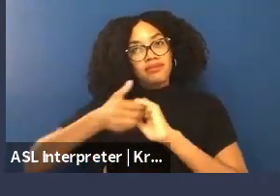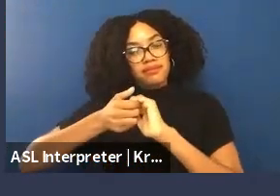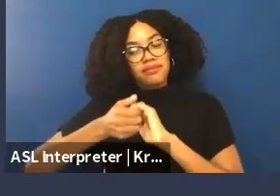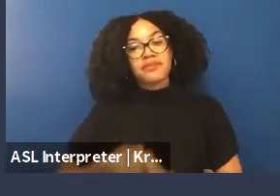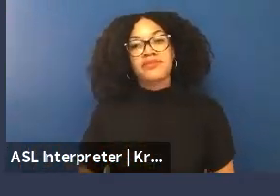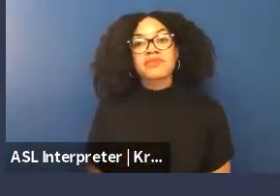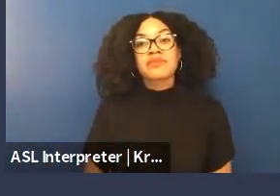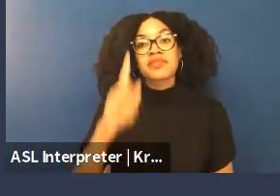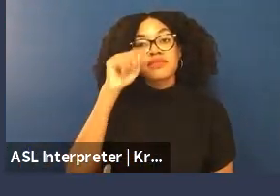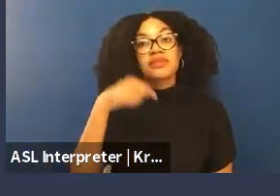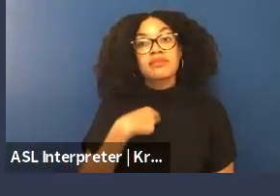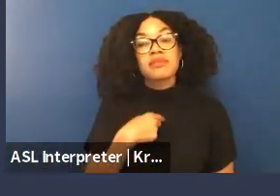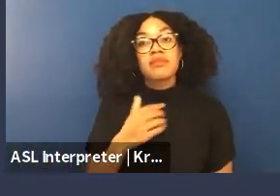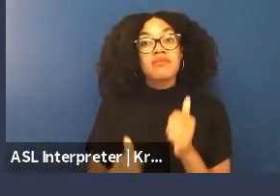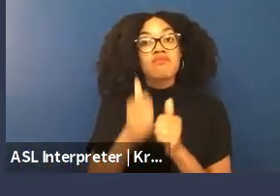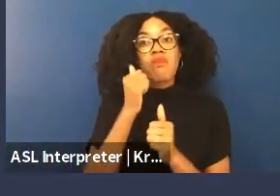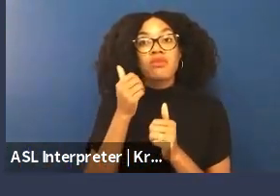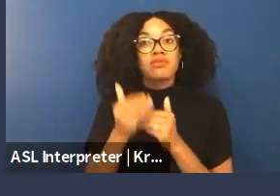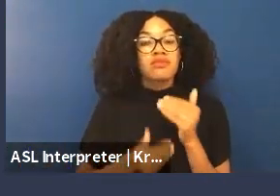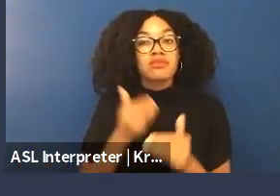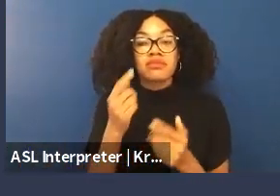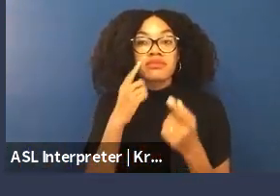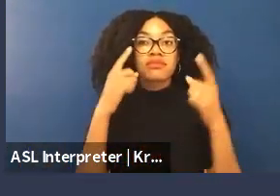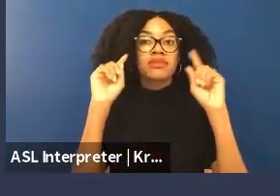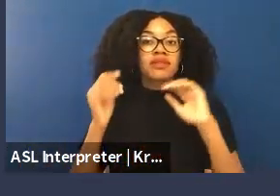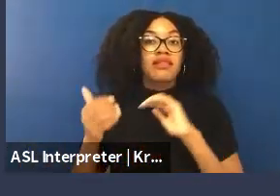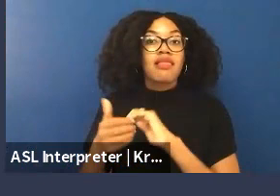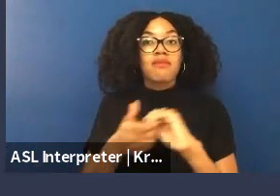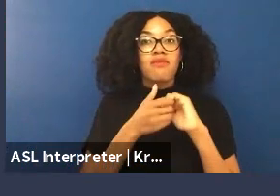one of the most productive collaborations we've had on campus is with our writing center